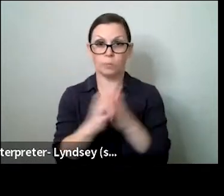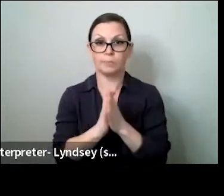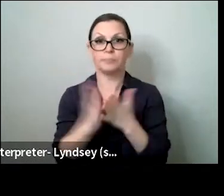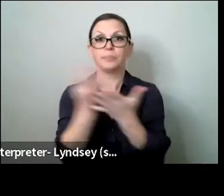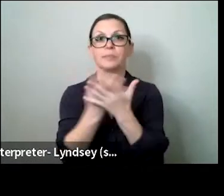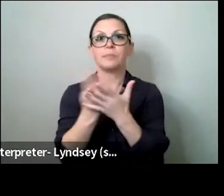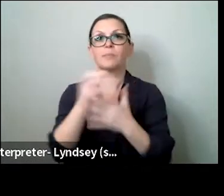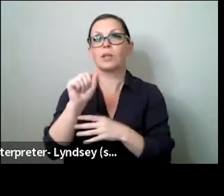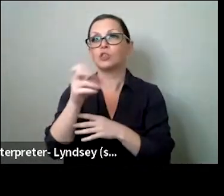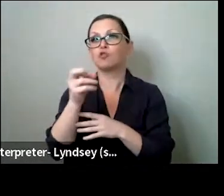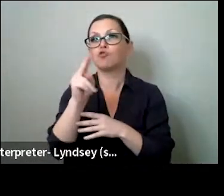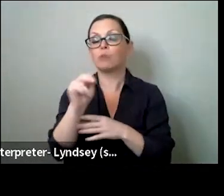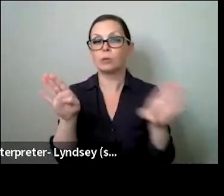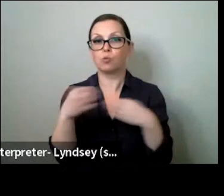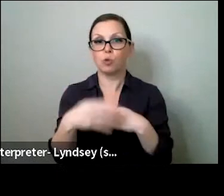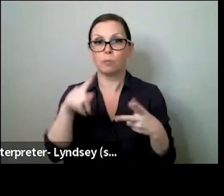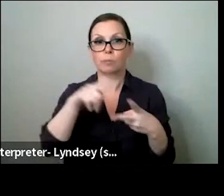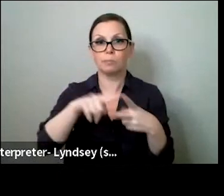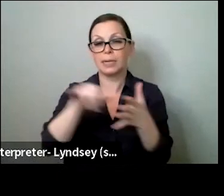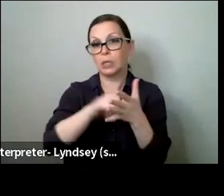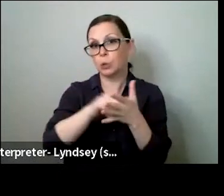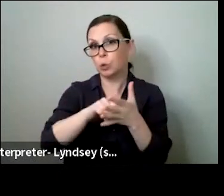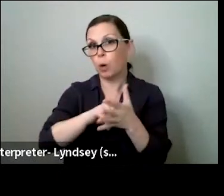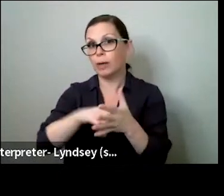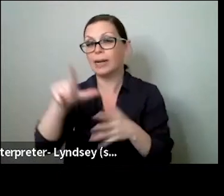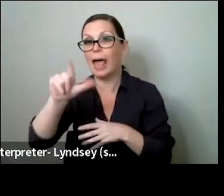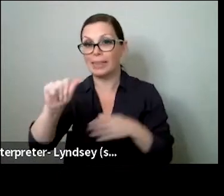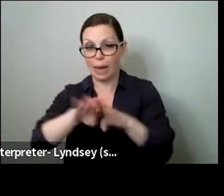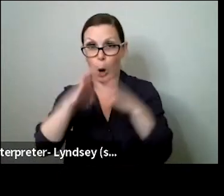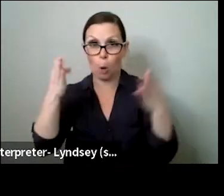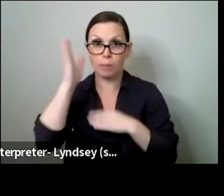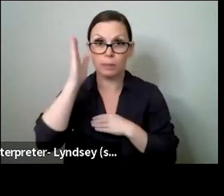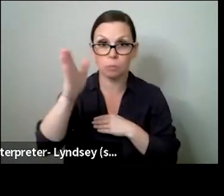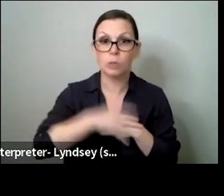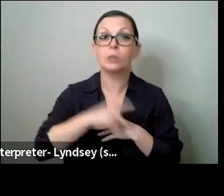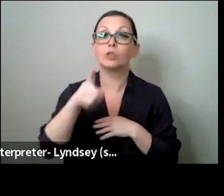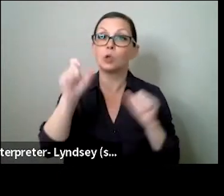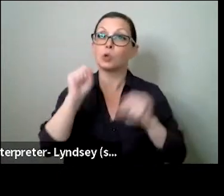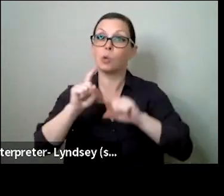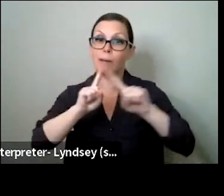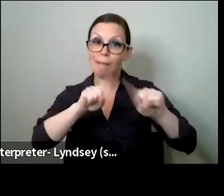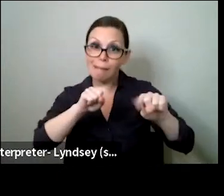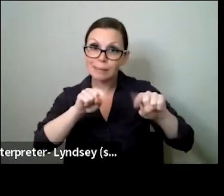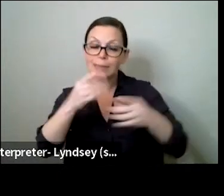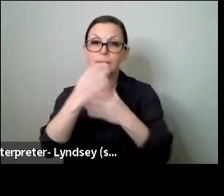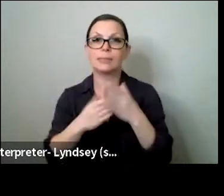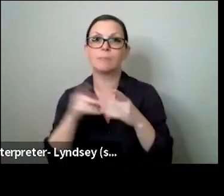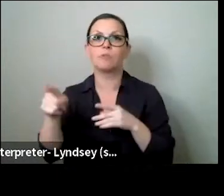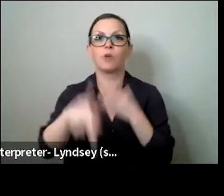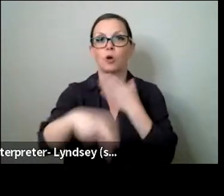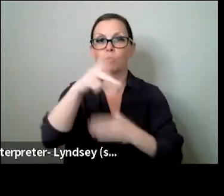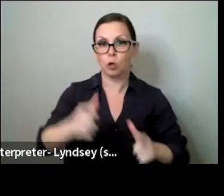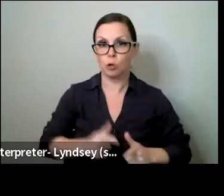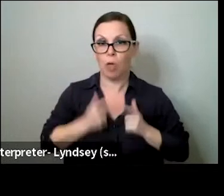in New York and LA are opening up, and so you can attend some of our programming live in person.